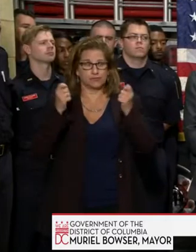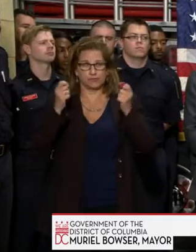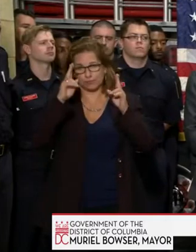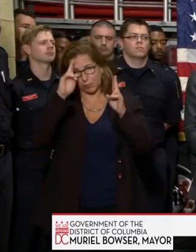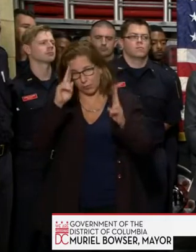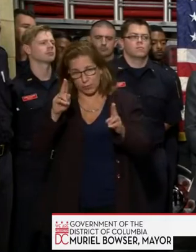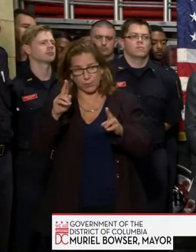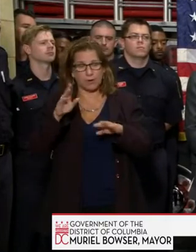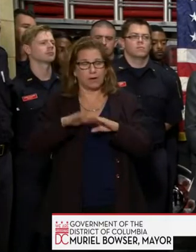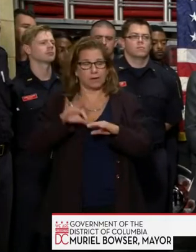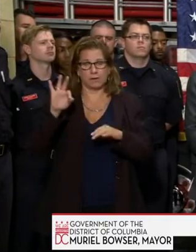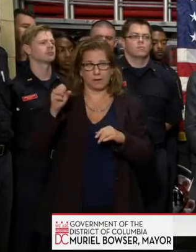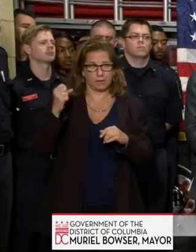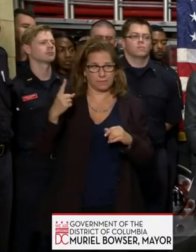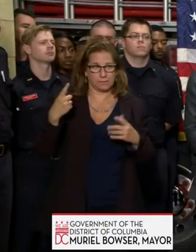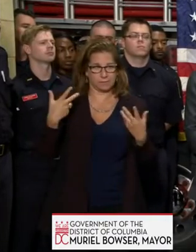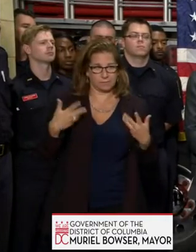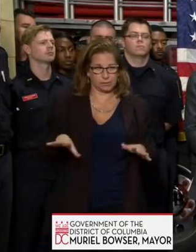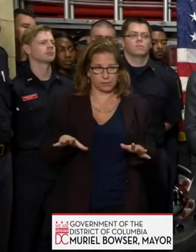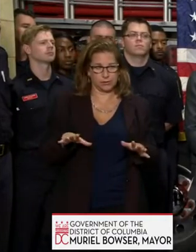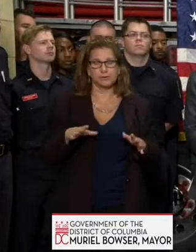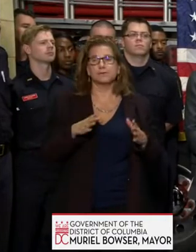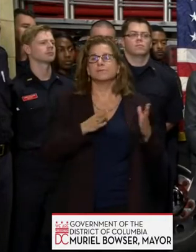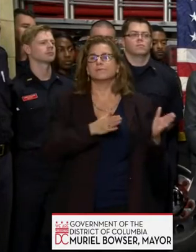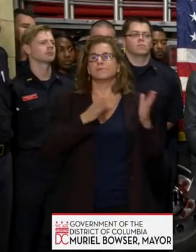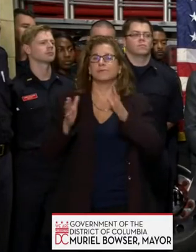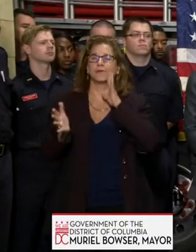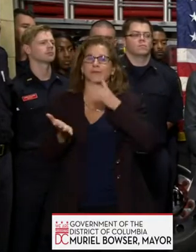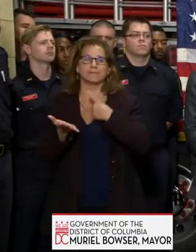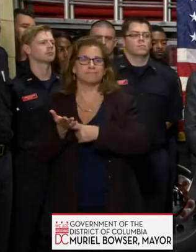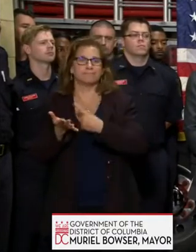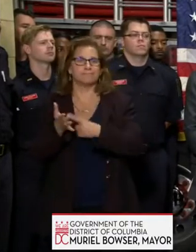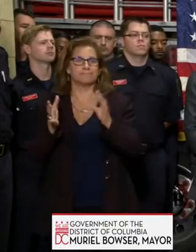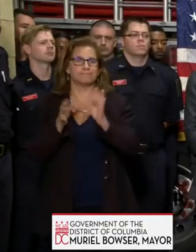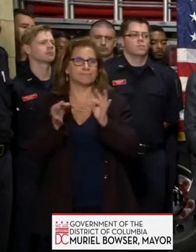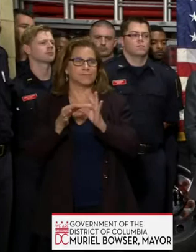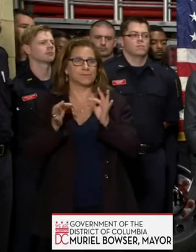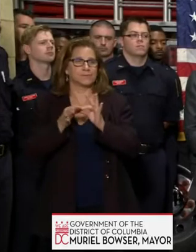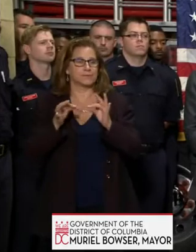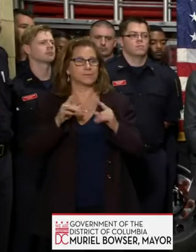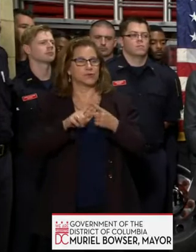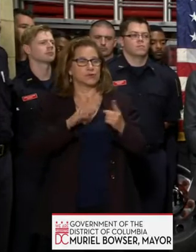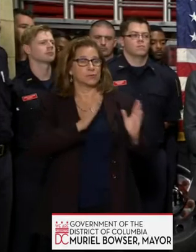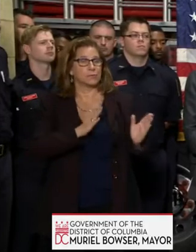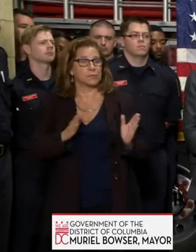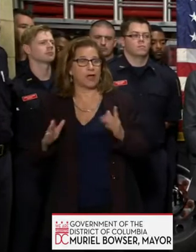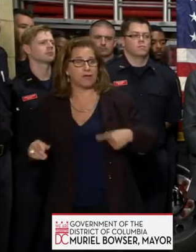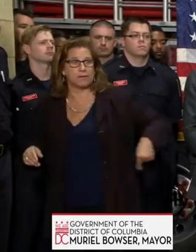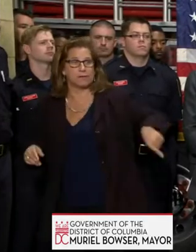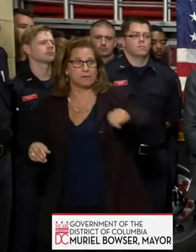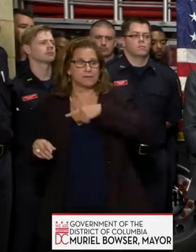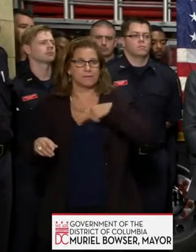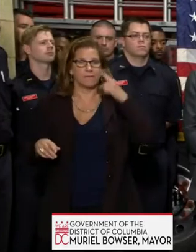WHICH MAY HIT US, AND THEN WE WILL ALSO PRESENT A RESOLUTION AND THEN WE HAVE A LITTLE GIFT AS WE ALWAYS DO, TO BRING TO OUR